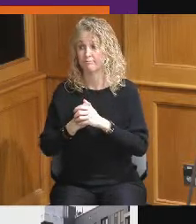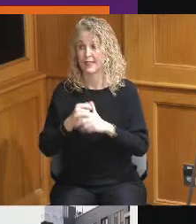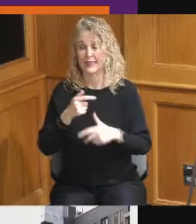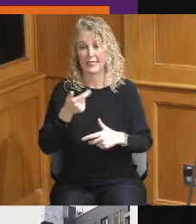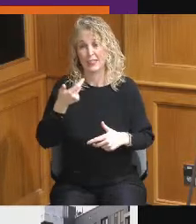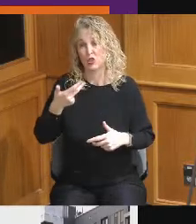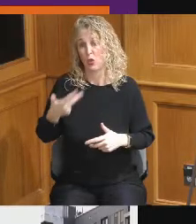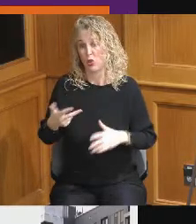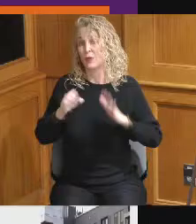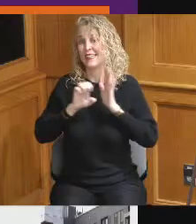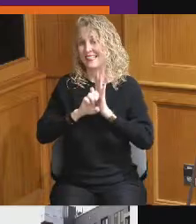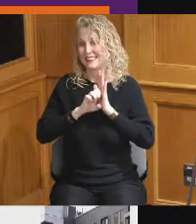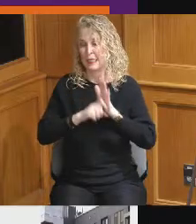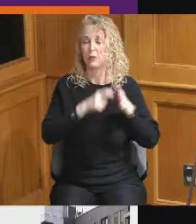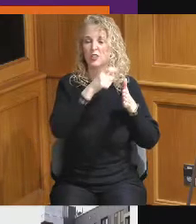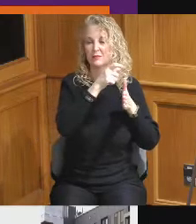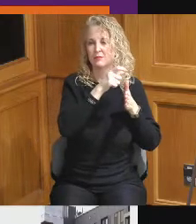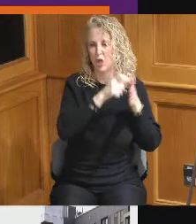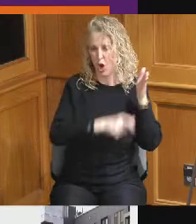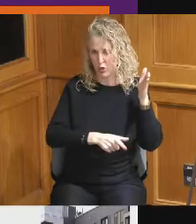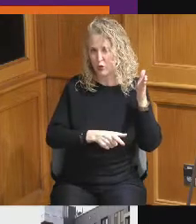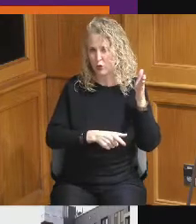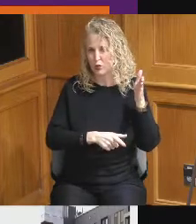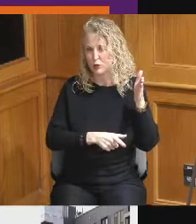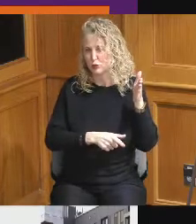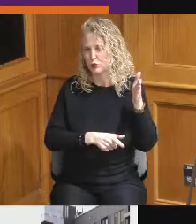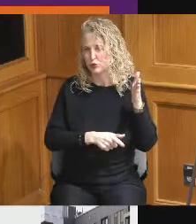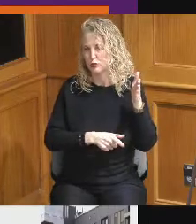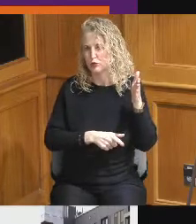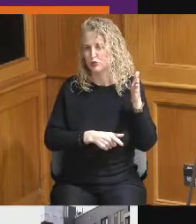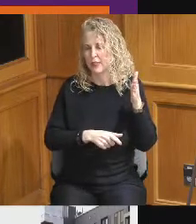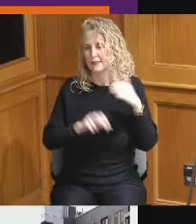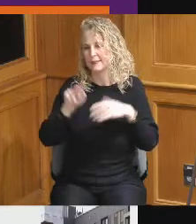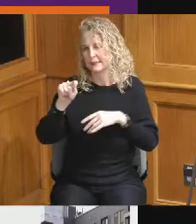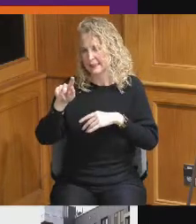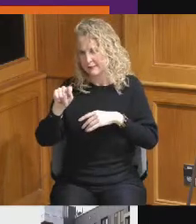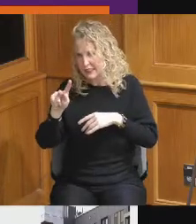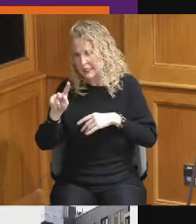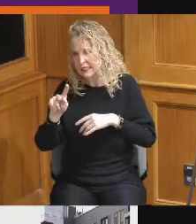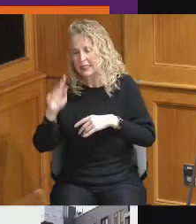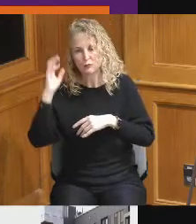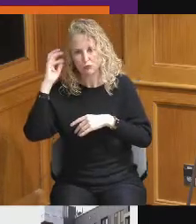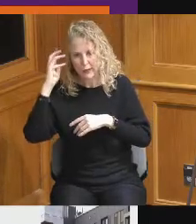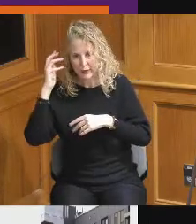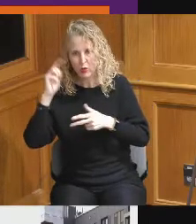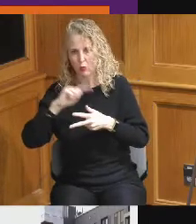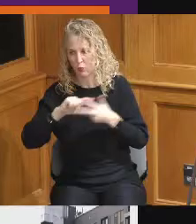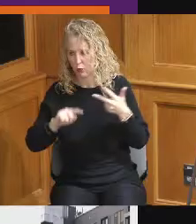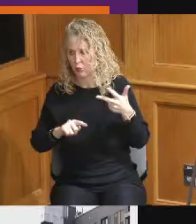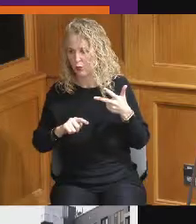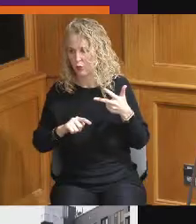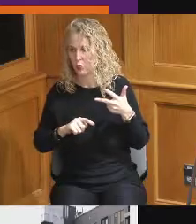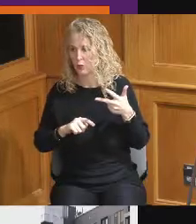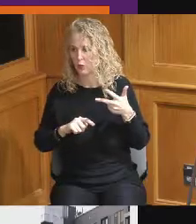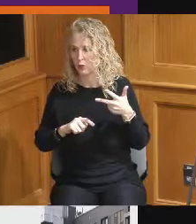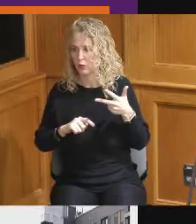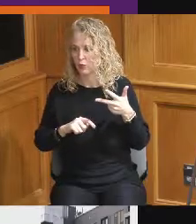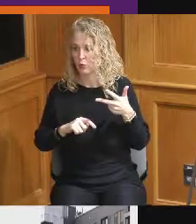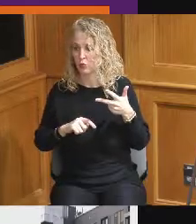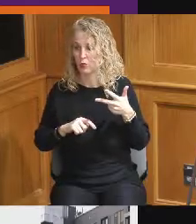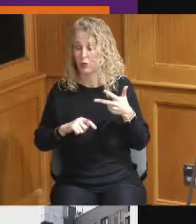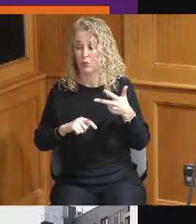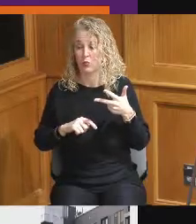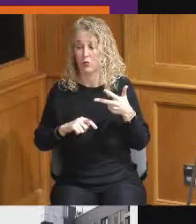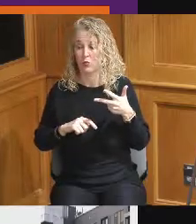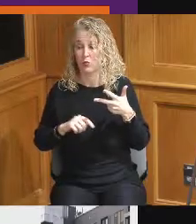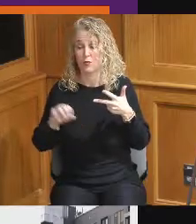of Articles at The Courier and wvxu and channel 12 is essentially the the the media's reaction